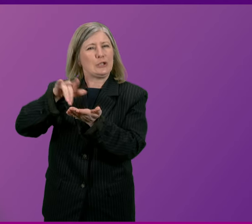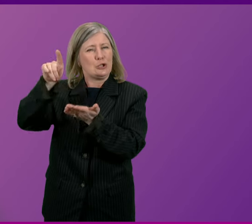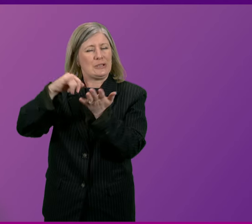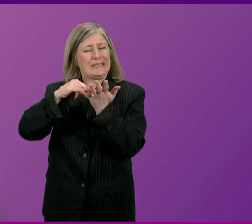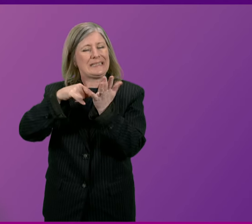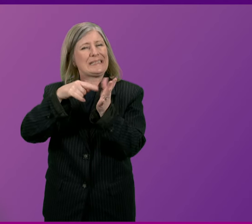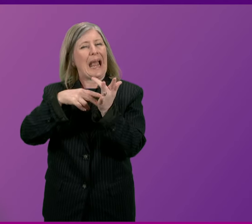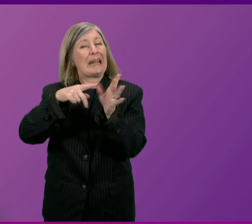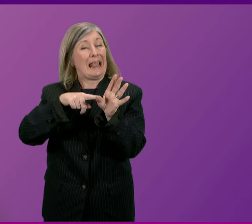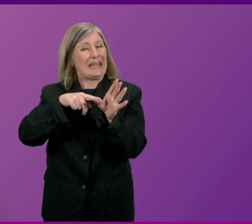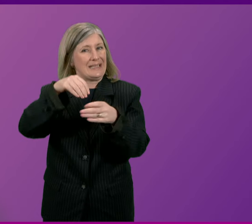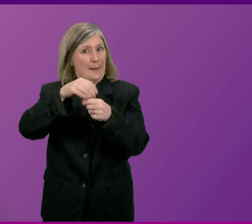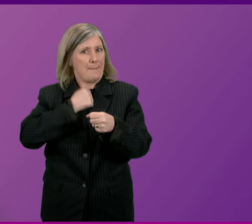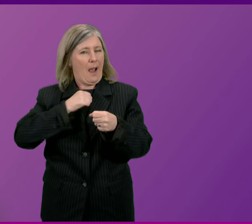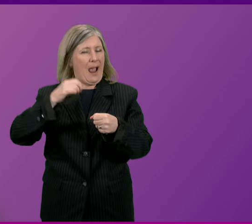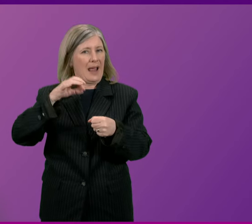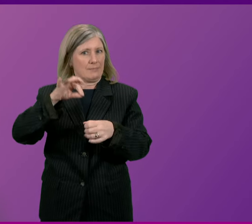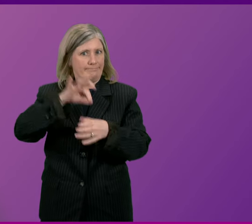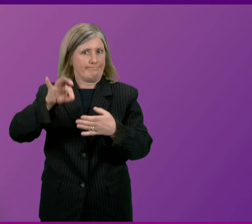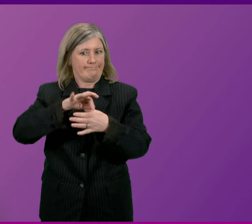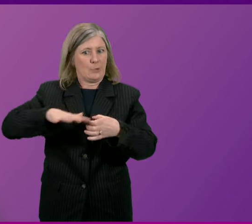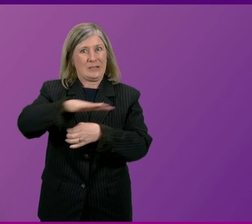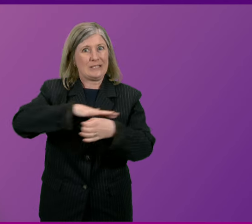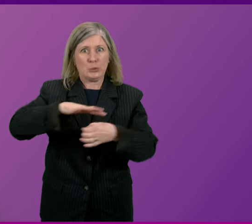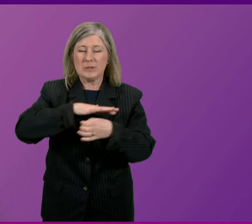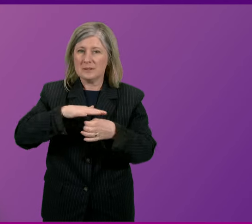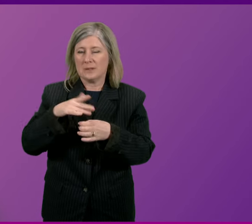which emerged from a collaboration with Historic Environment Scotland. That